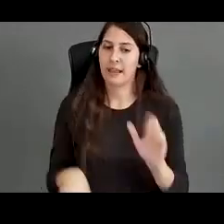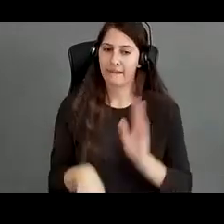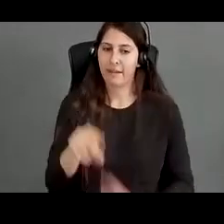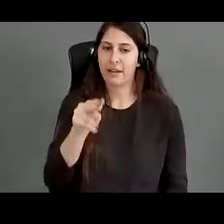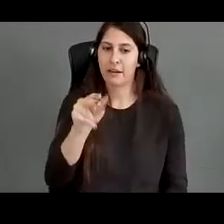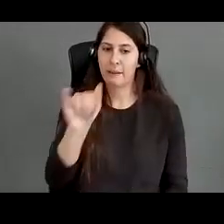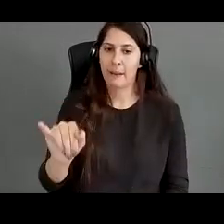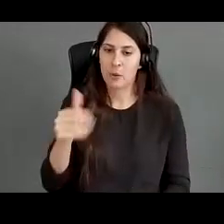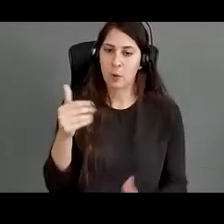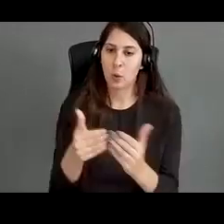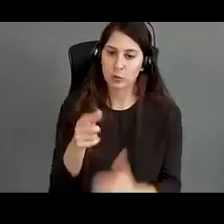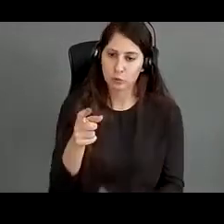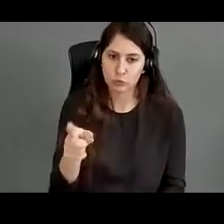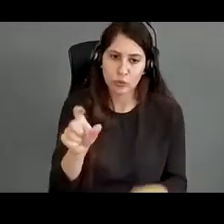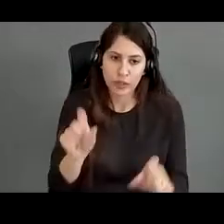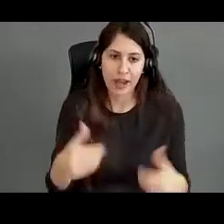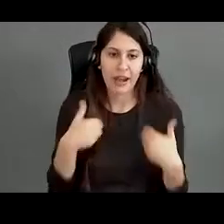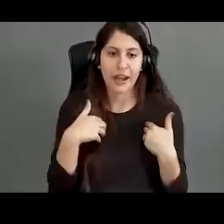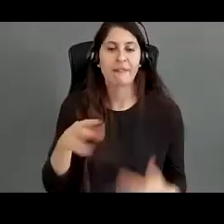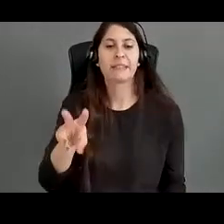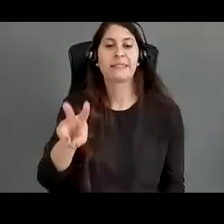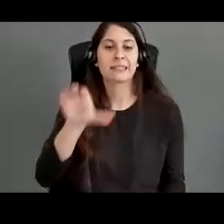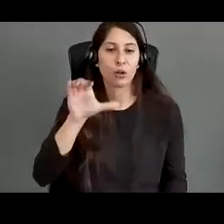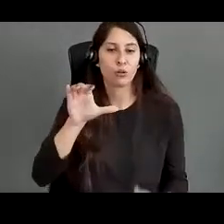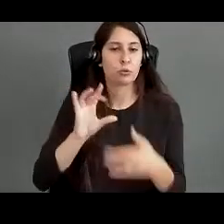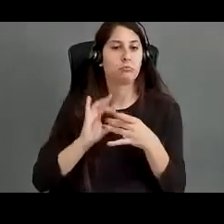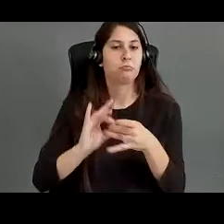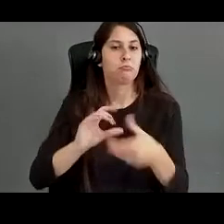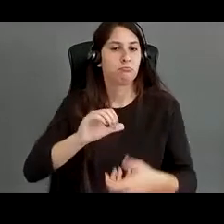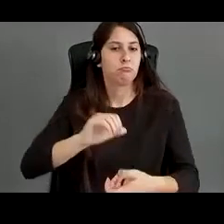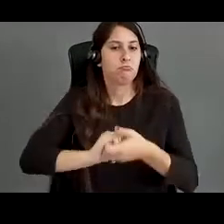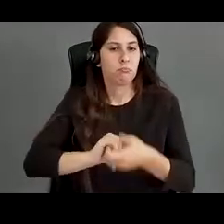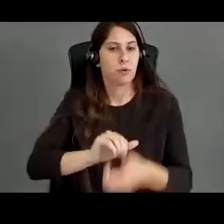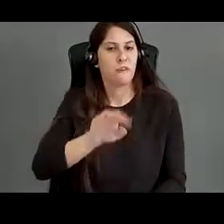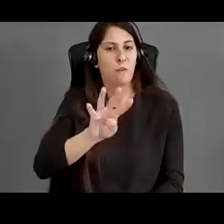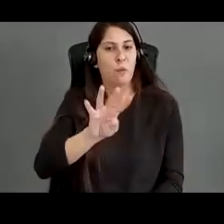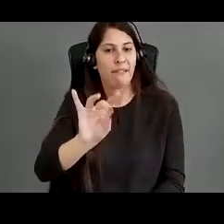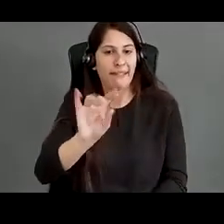I mentioned that we have 600 affiliates and 48 state organizations.